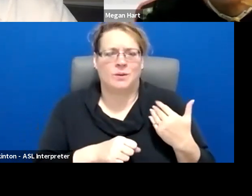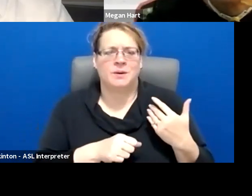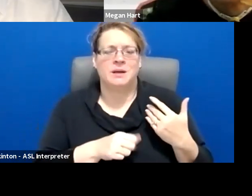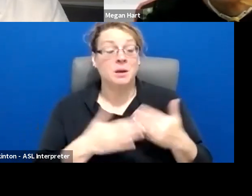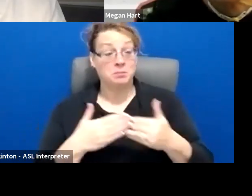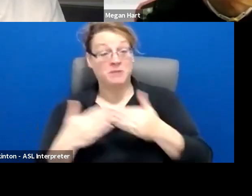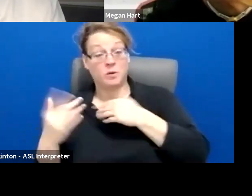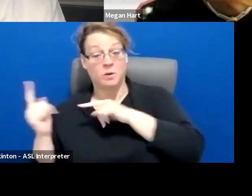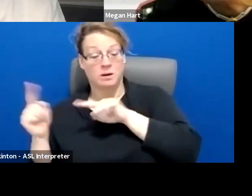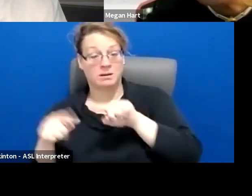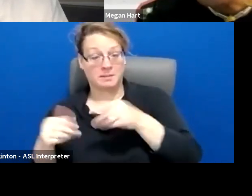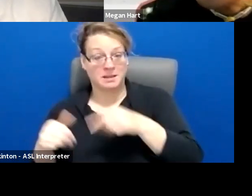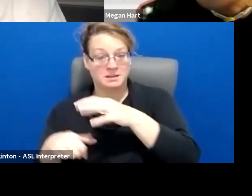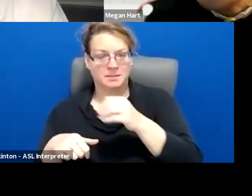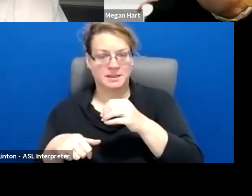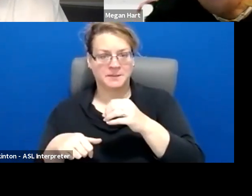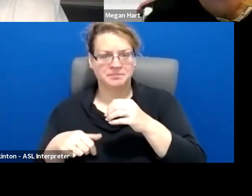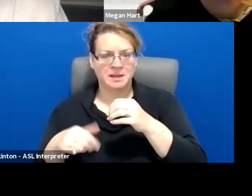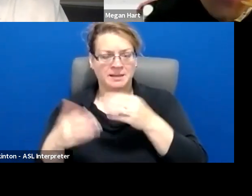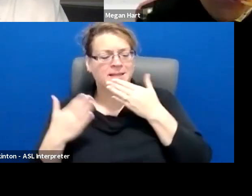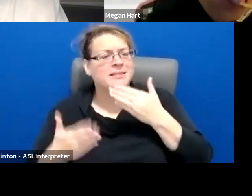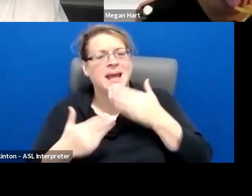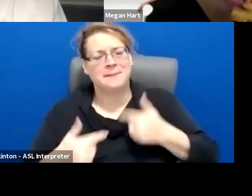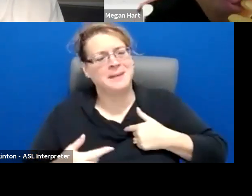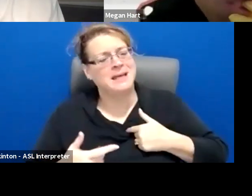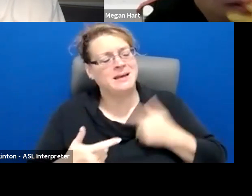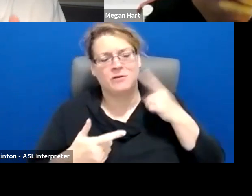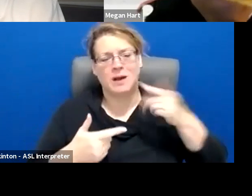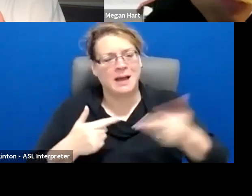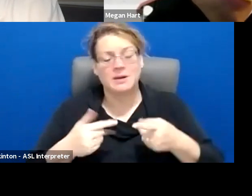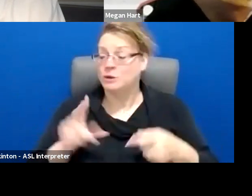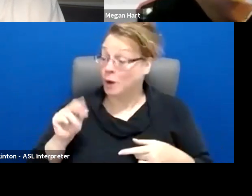To this day I can be out in the community and someone I hired 10 years ago